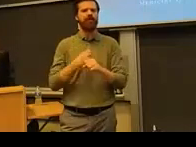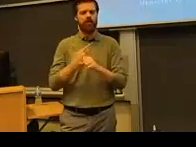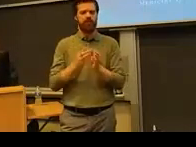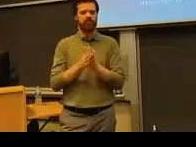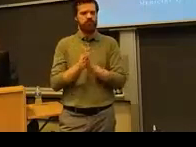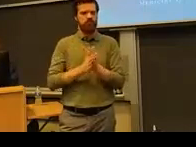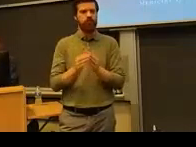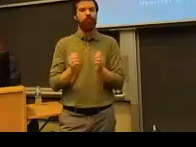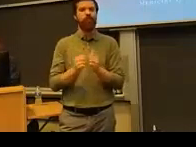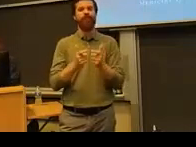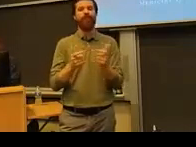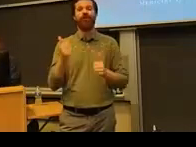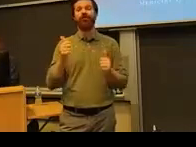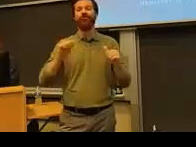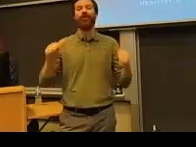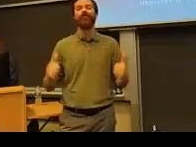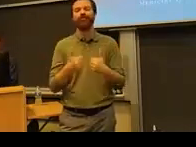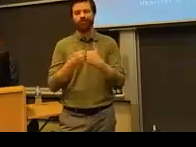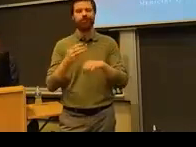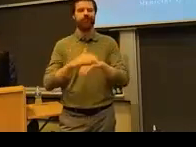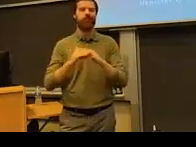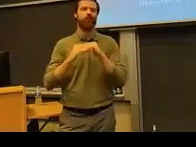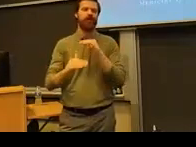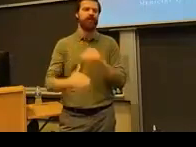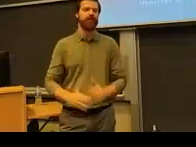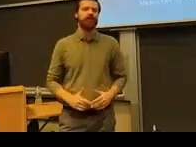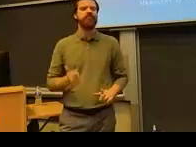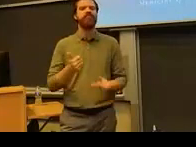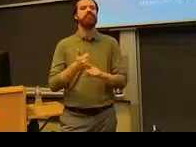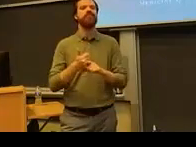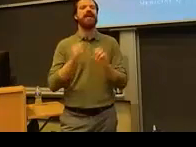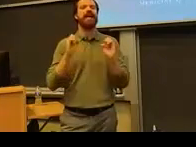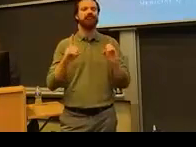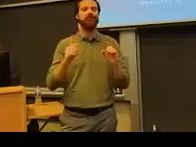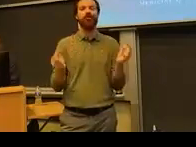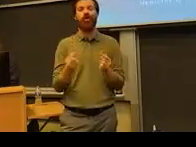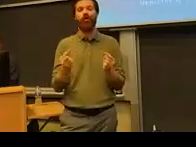bigger challenges on on the unit and this this says education harm reduction really could say